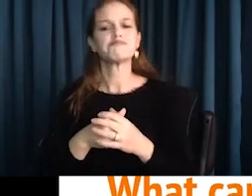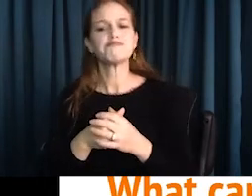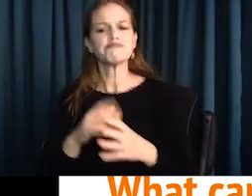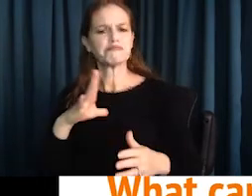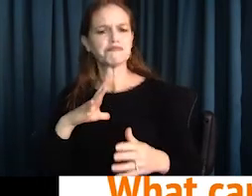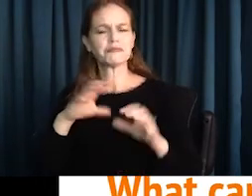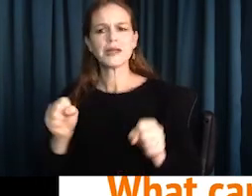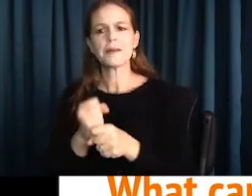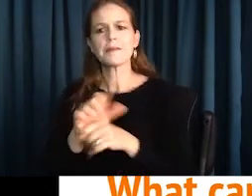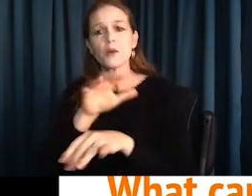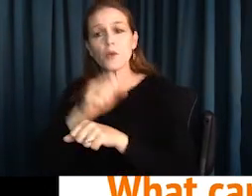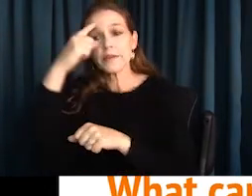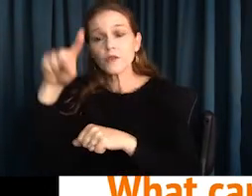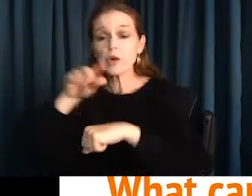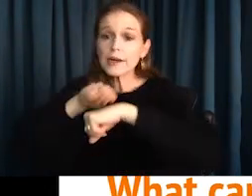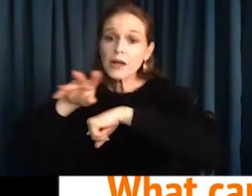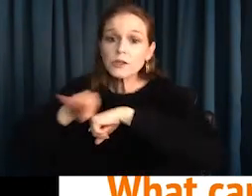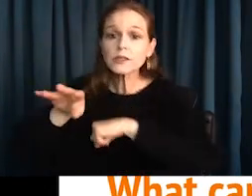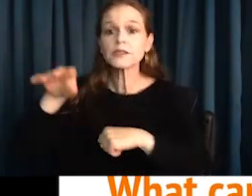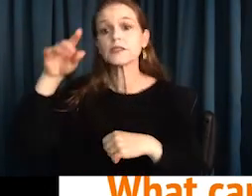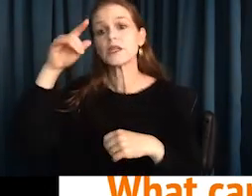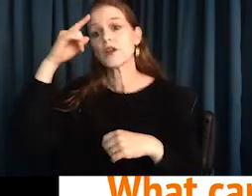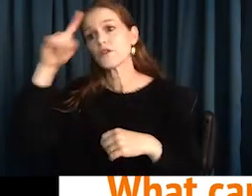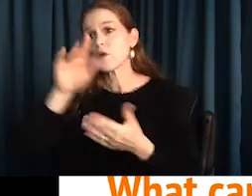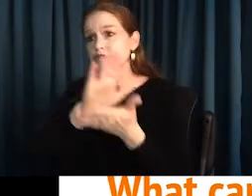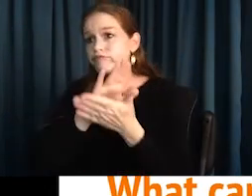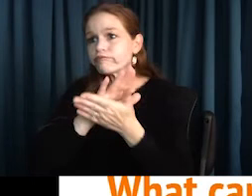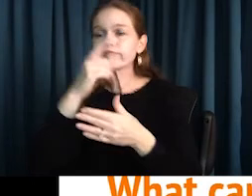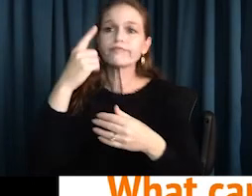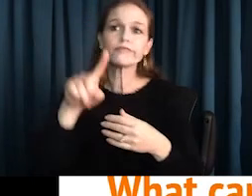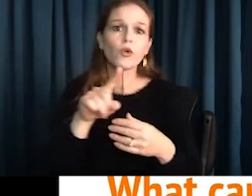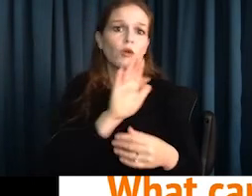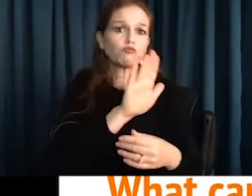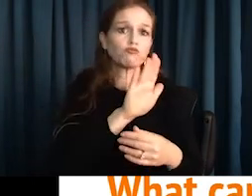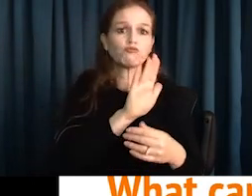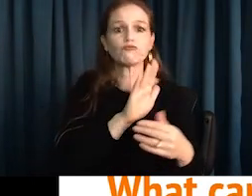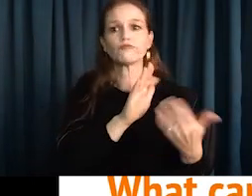You can schedule appointments for class selection and/or class scheduling.